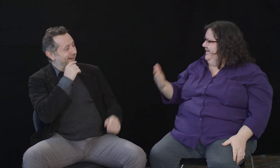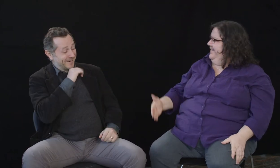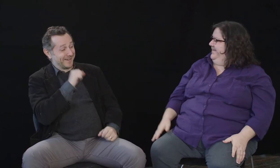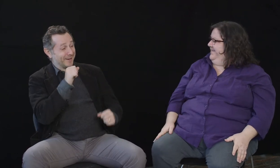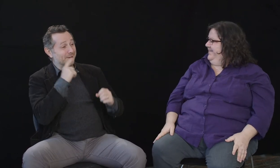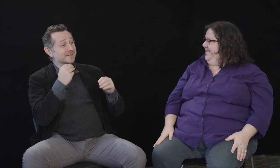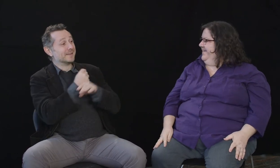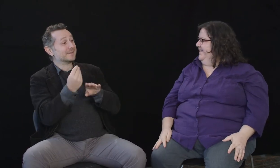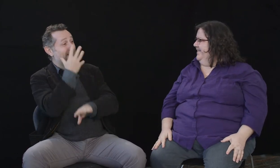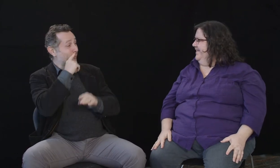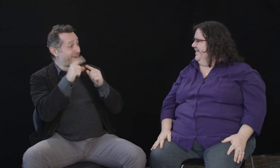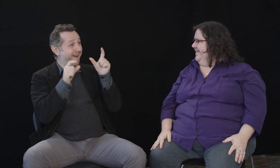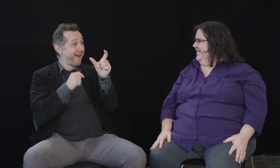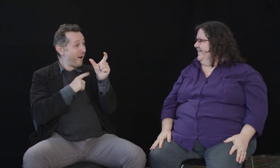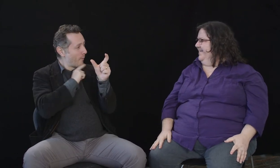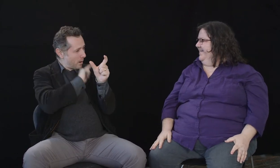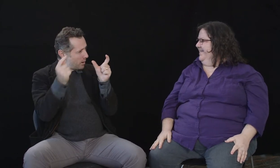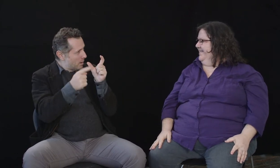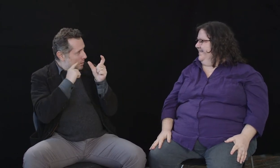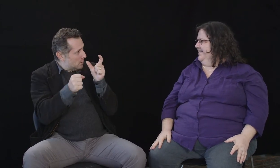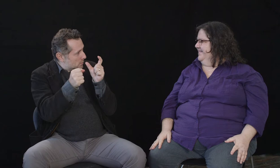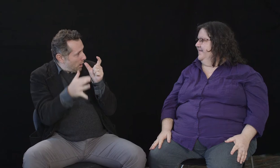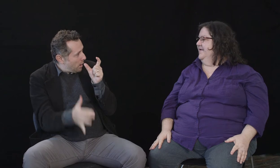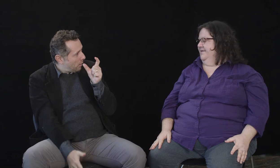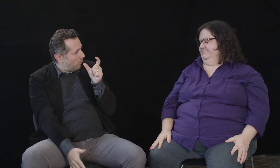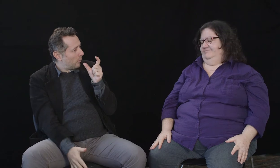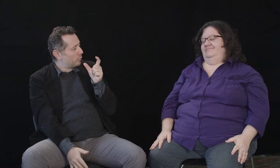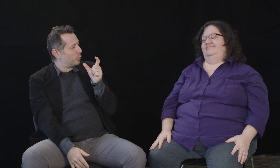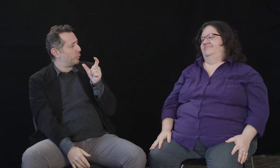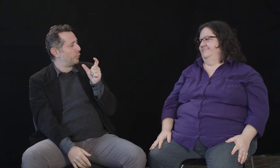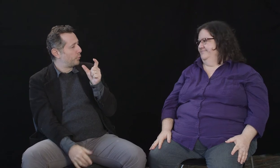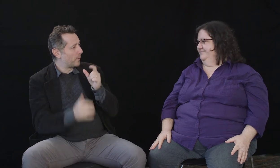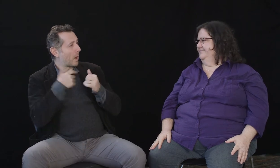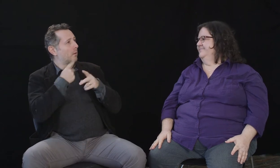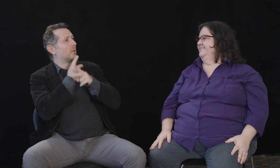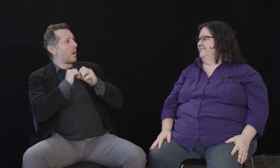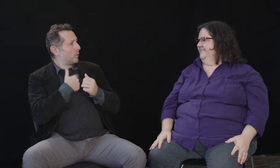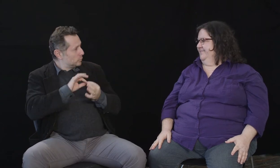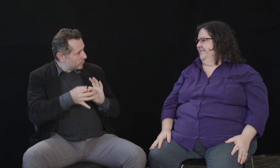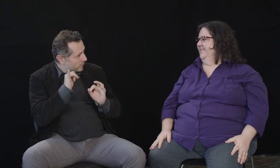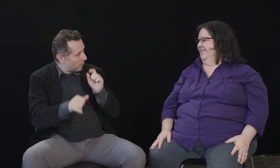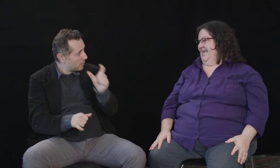The PowerPoint shows a word but each term implies many concepts. How do I interpret the whole concept?